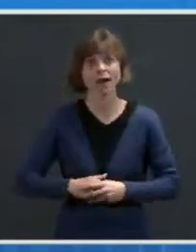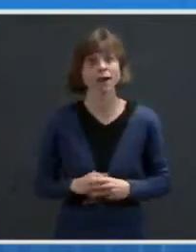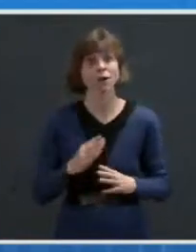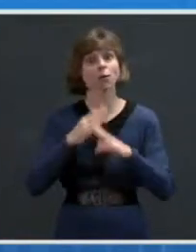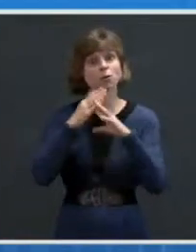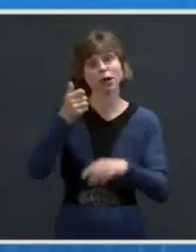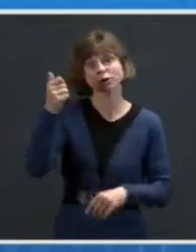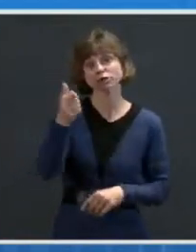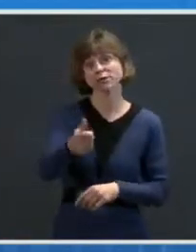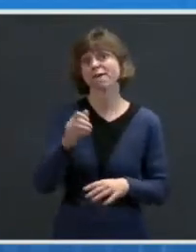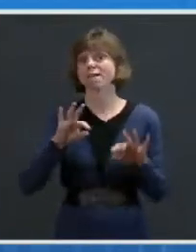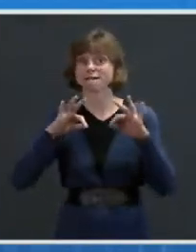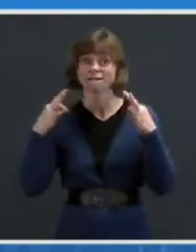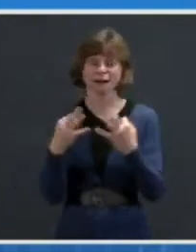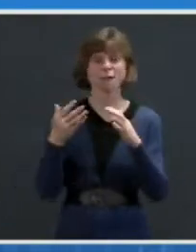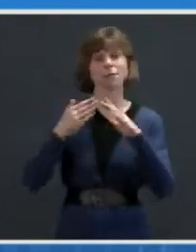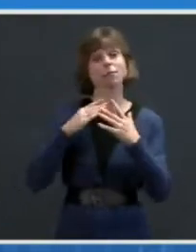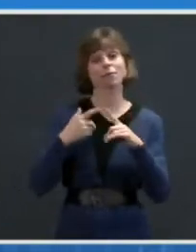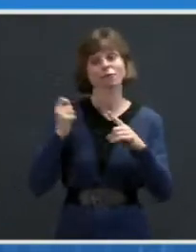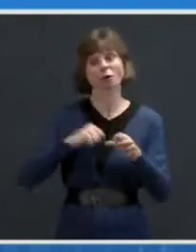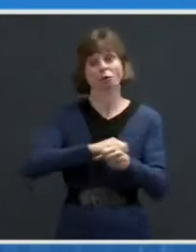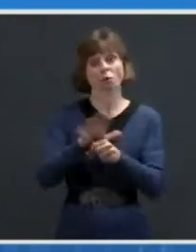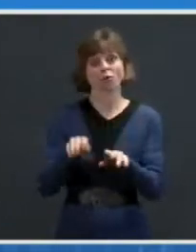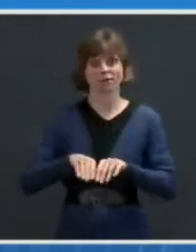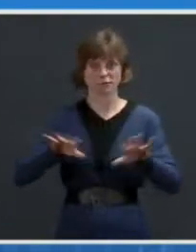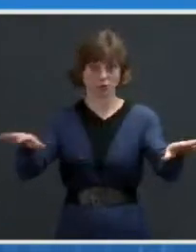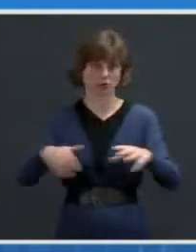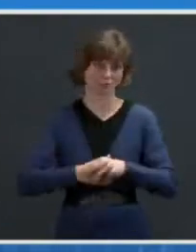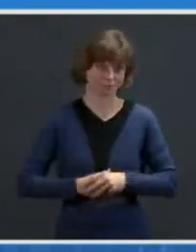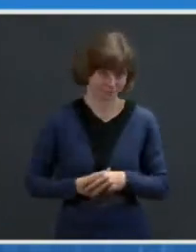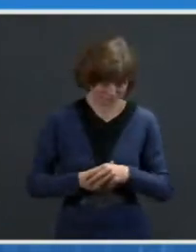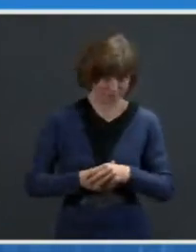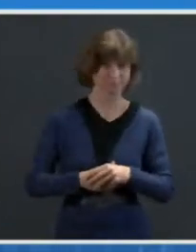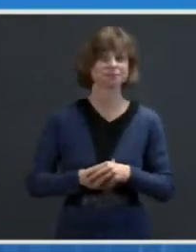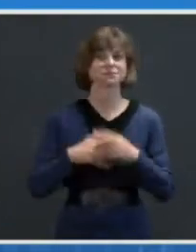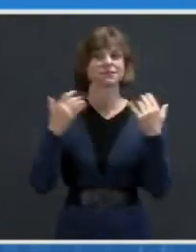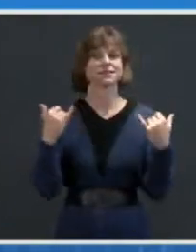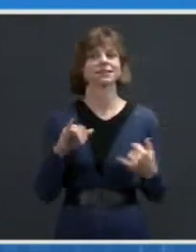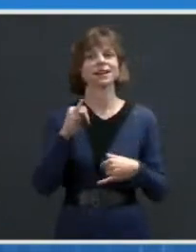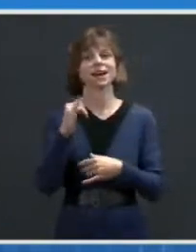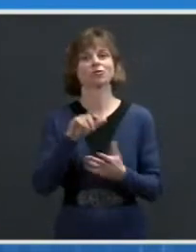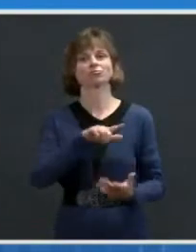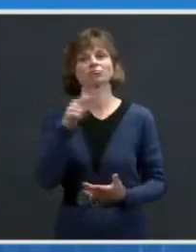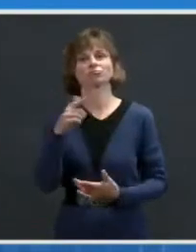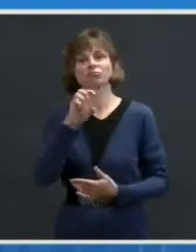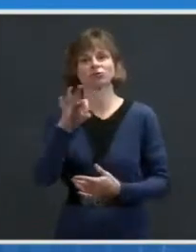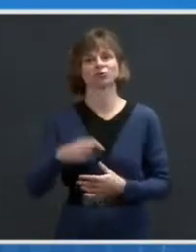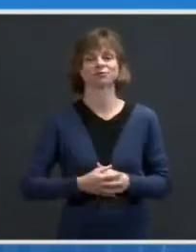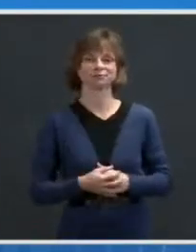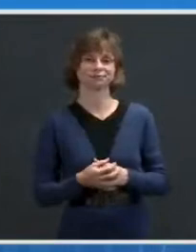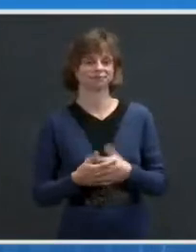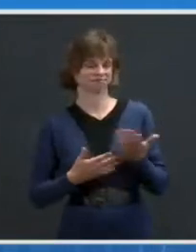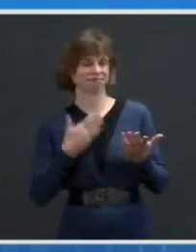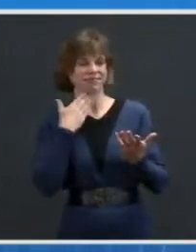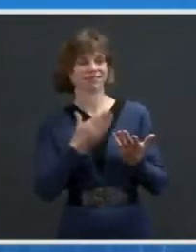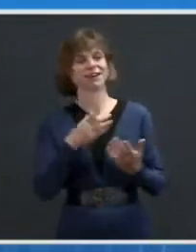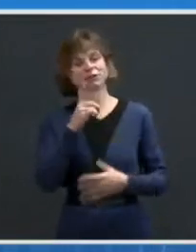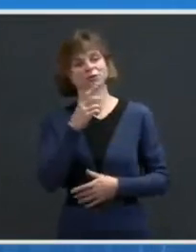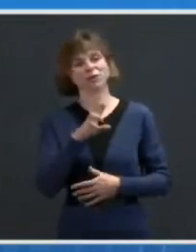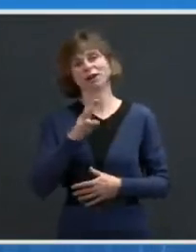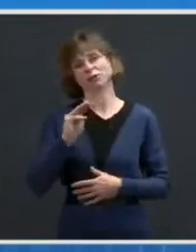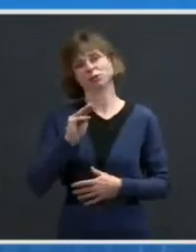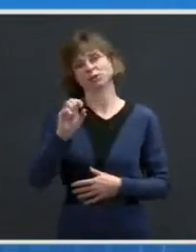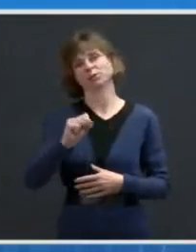GET VACCINATED.